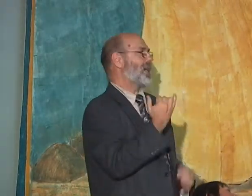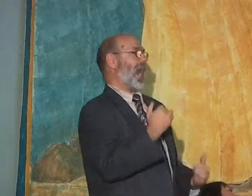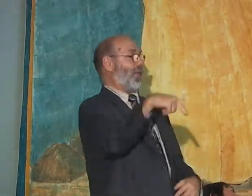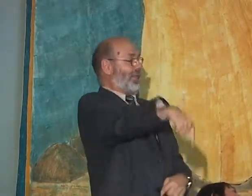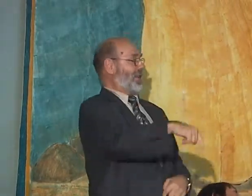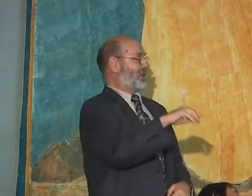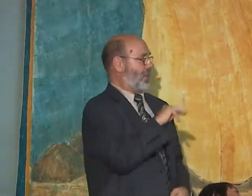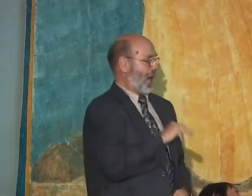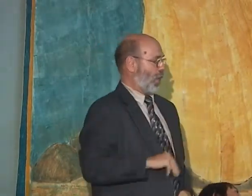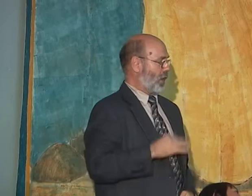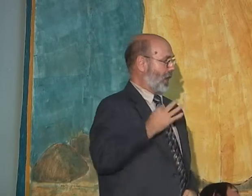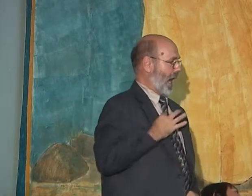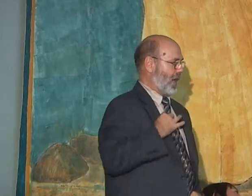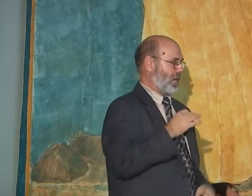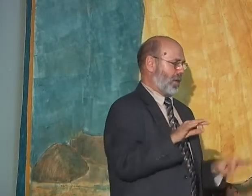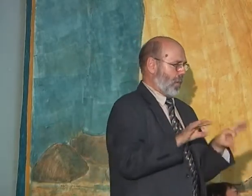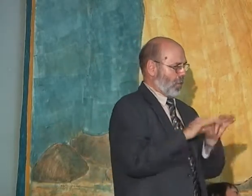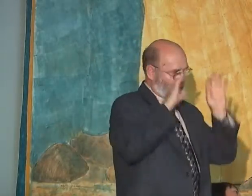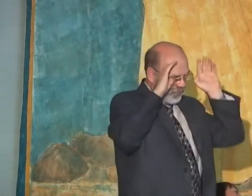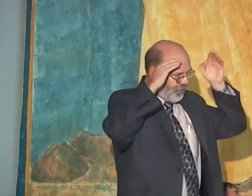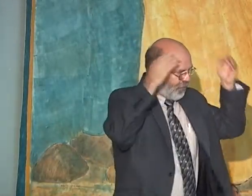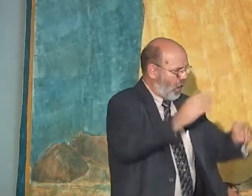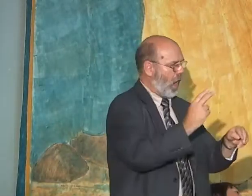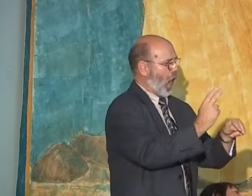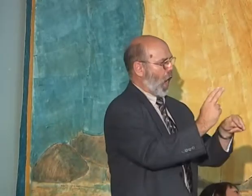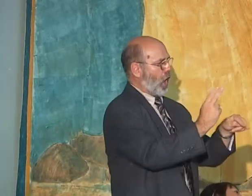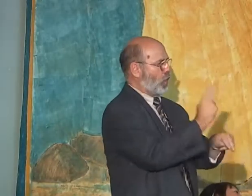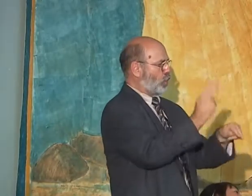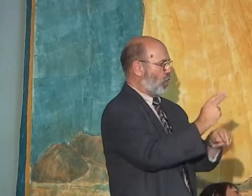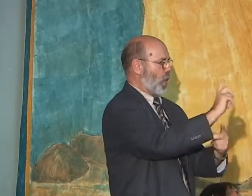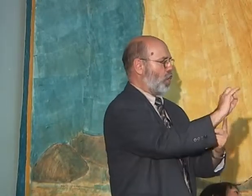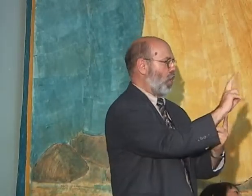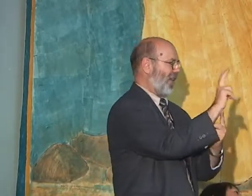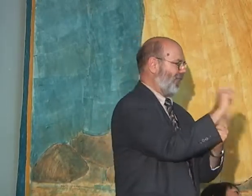to, um, ah, see - listen to our mayoral candidates.